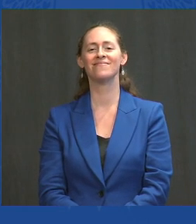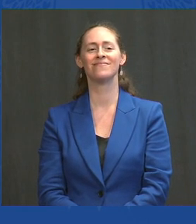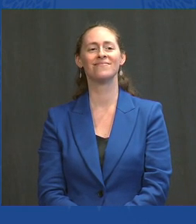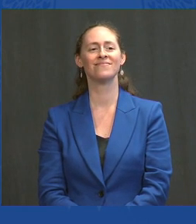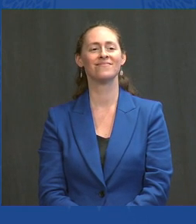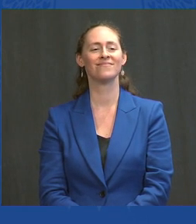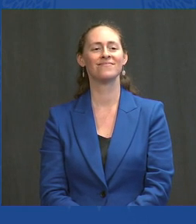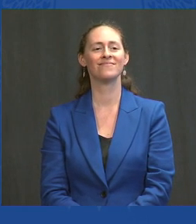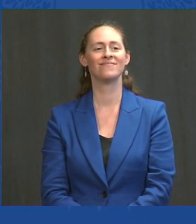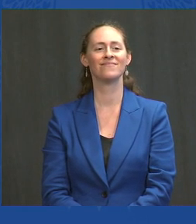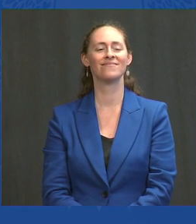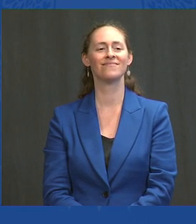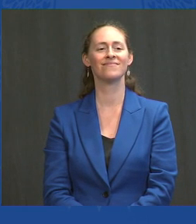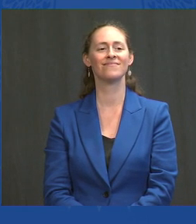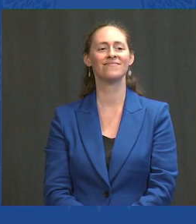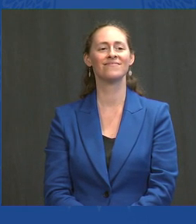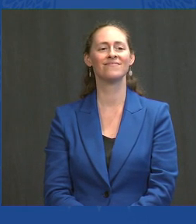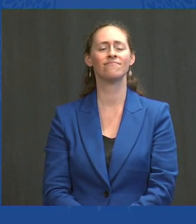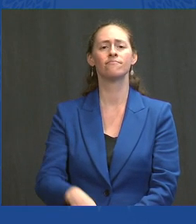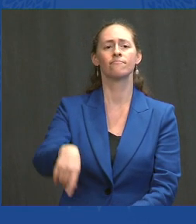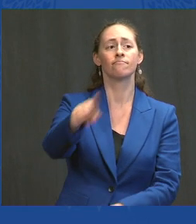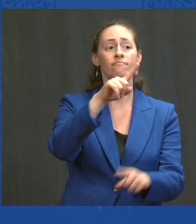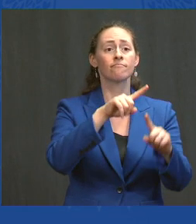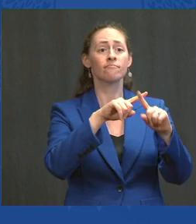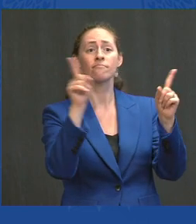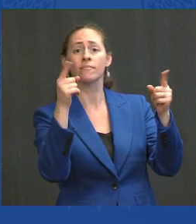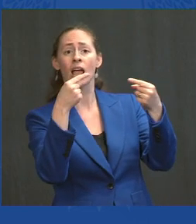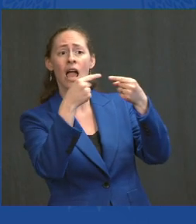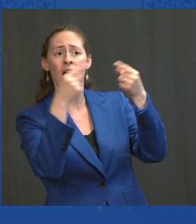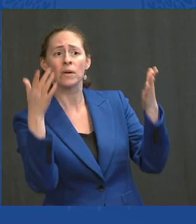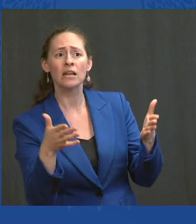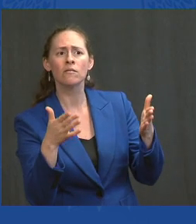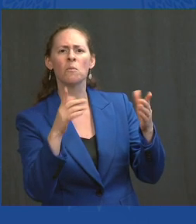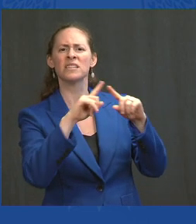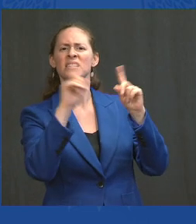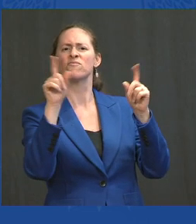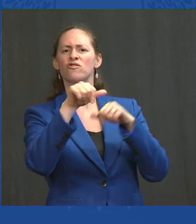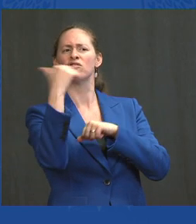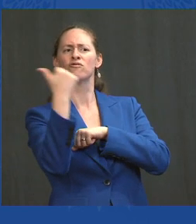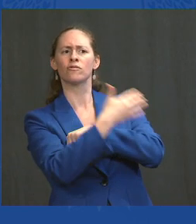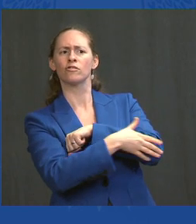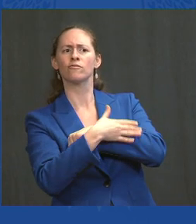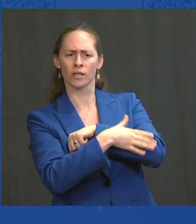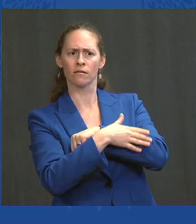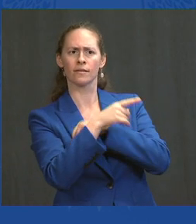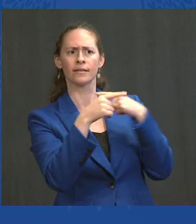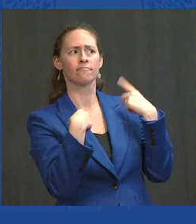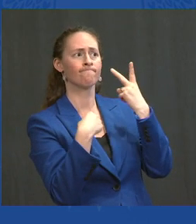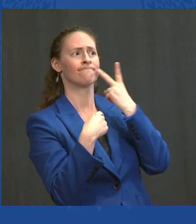against all enemies, foreign and domestic and all that.